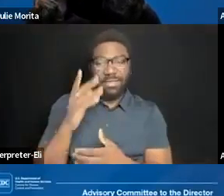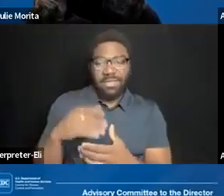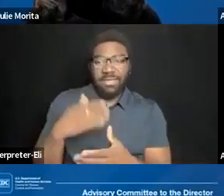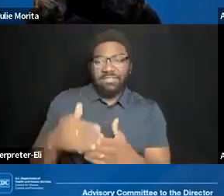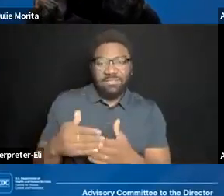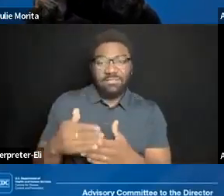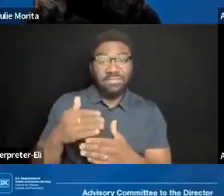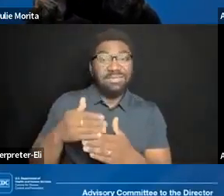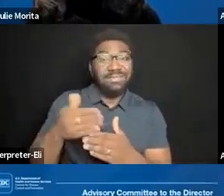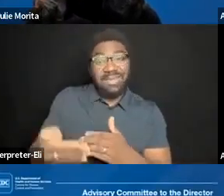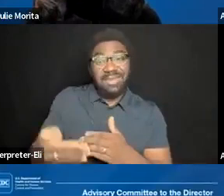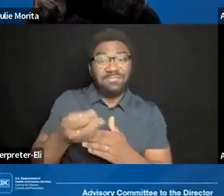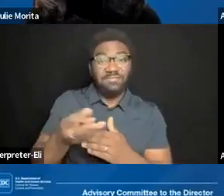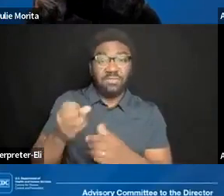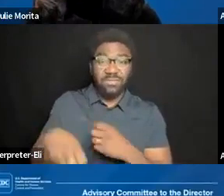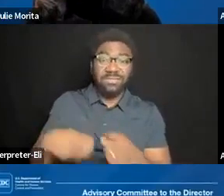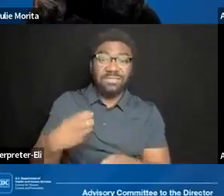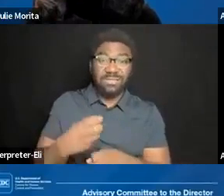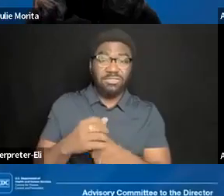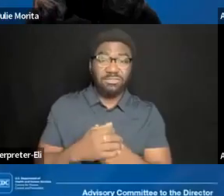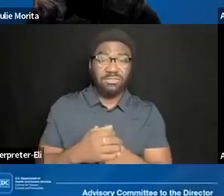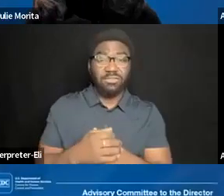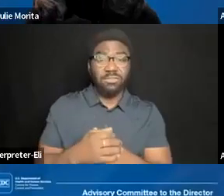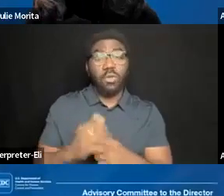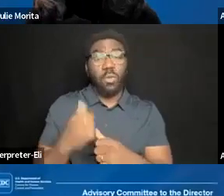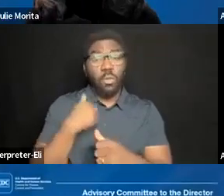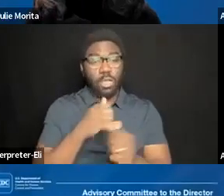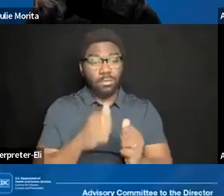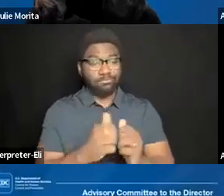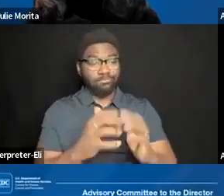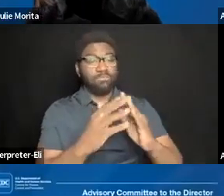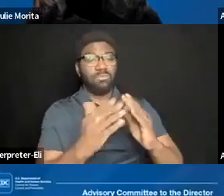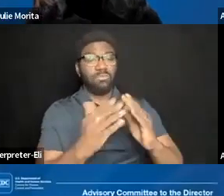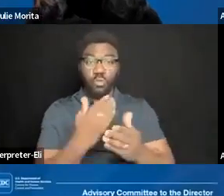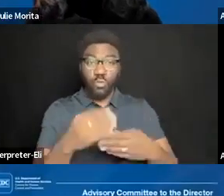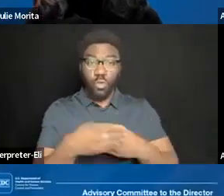As we're standing up the new office, our goal is to disseminate that and also work very closely